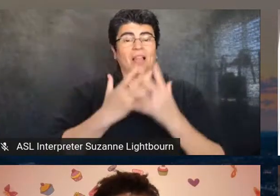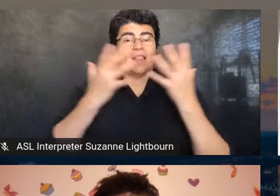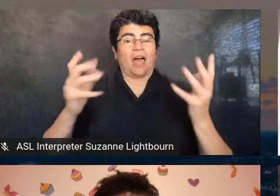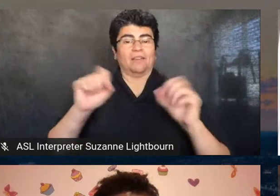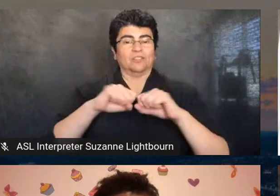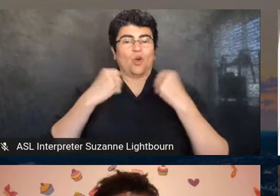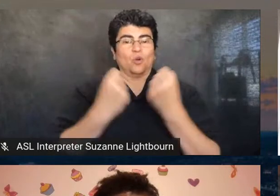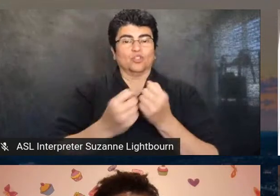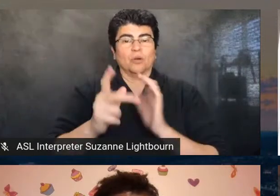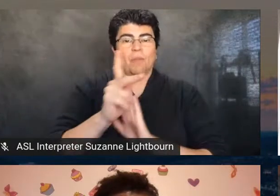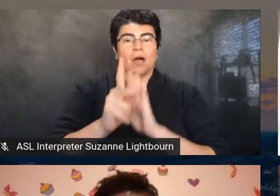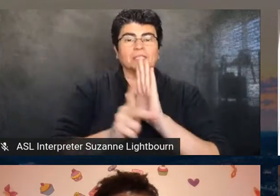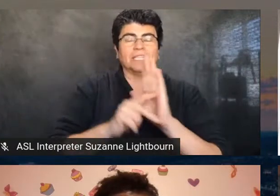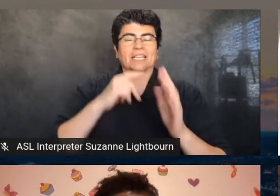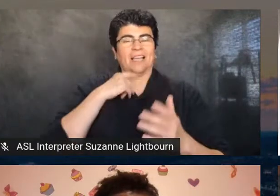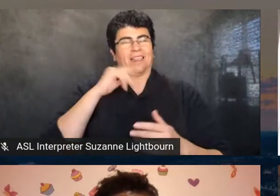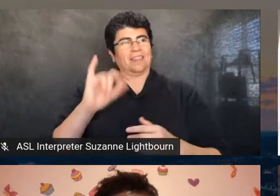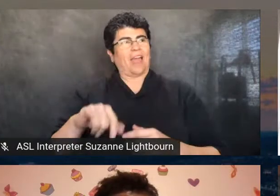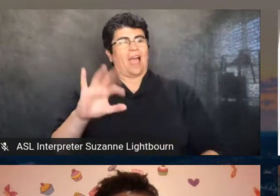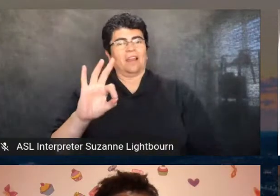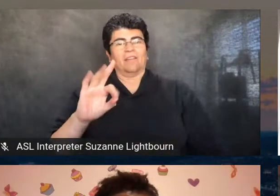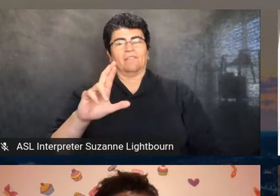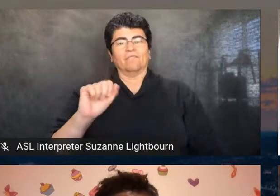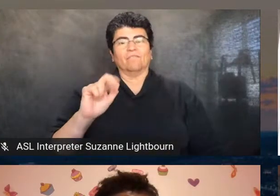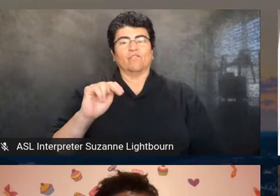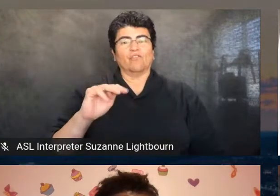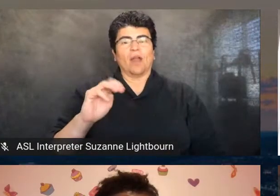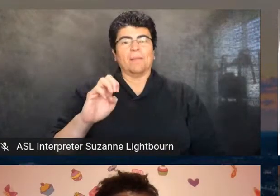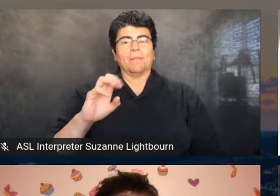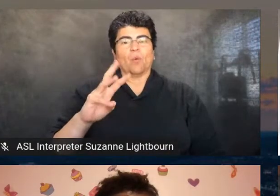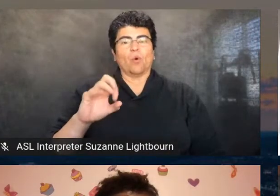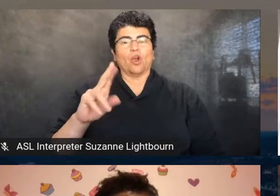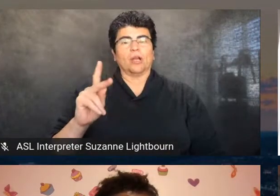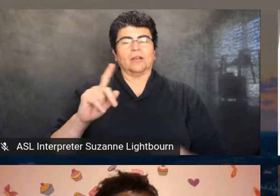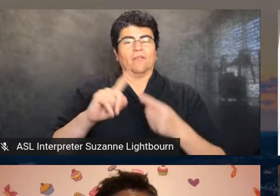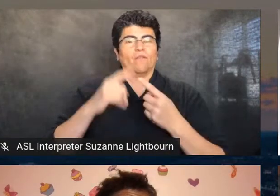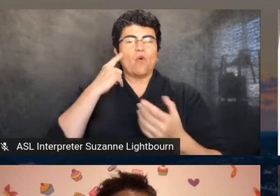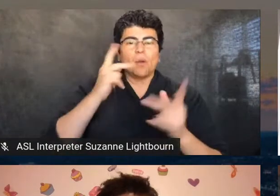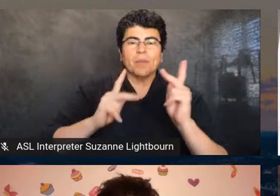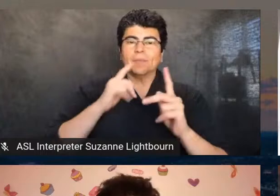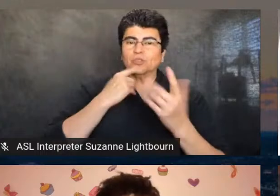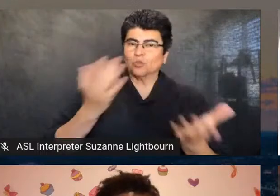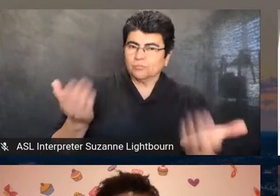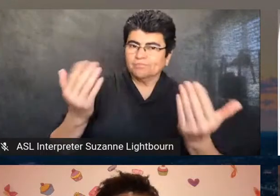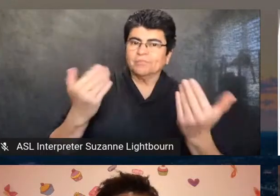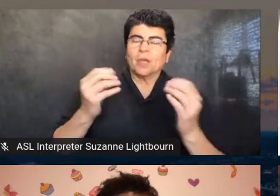is a framework that helps people create ongoing dialogues, so that we understand language,